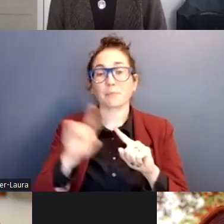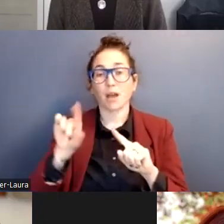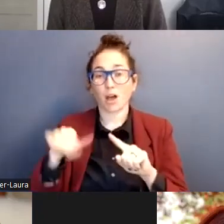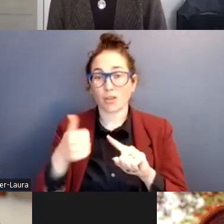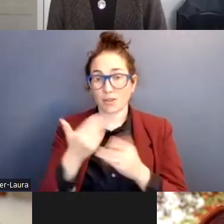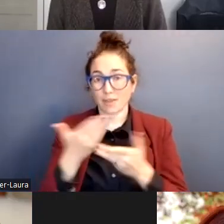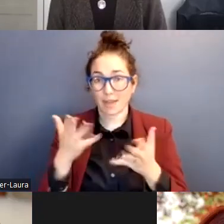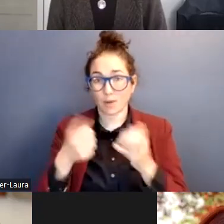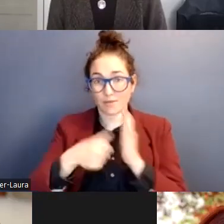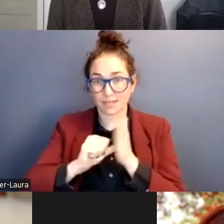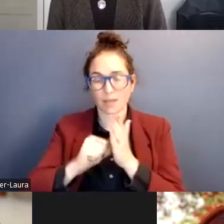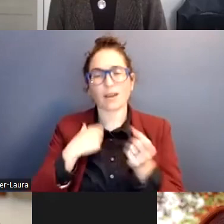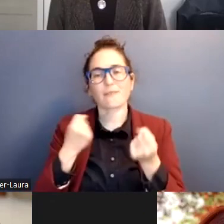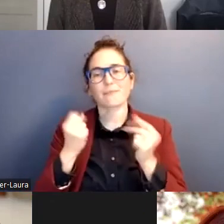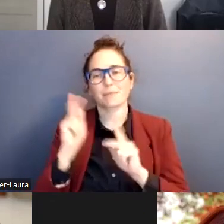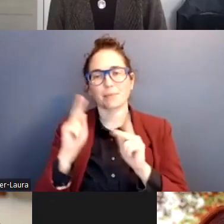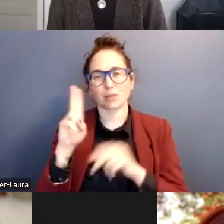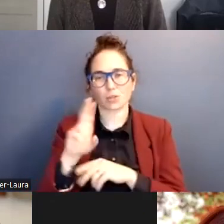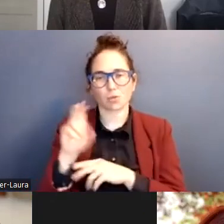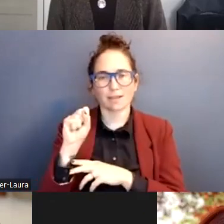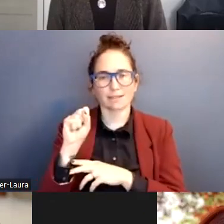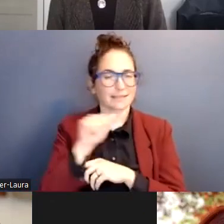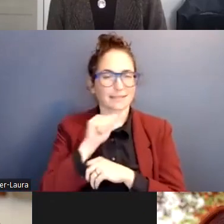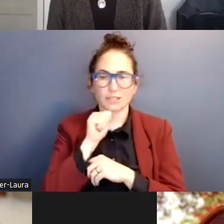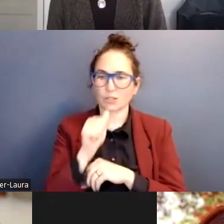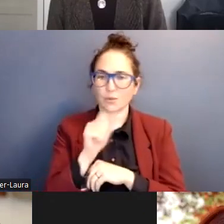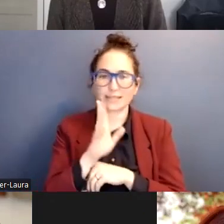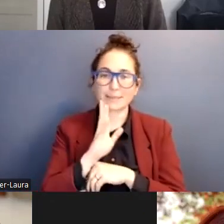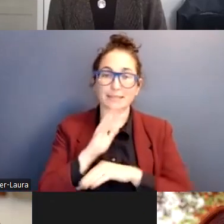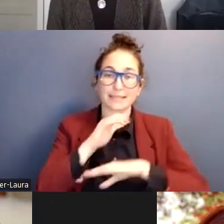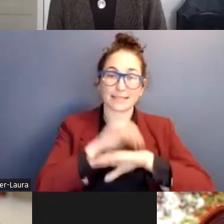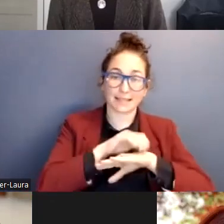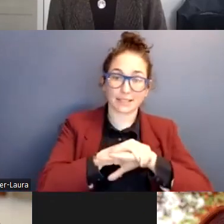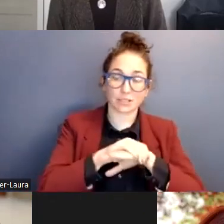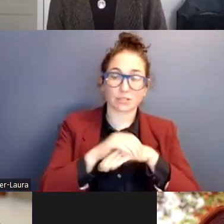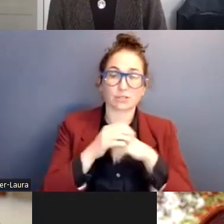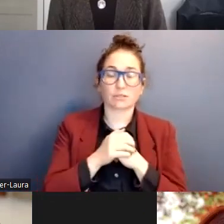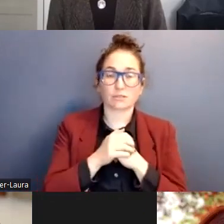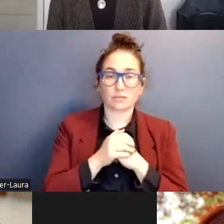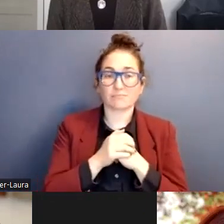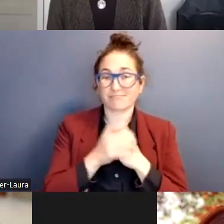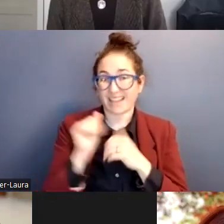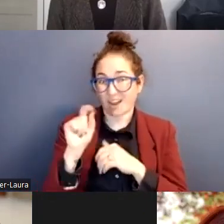have many people in the United States a that don't speak either English at all or who aren't,